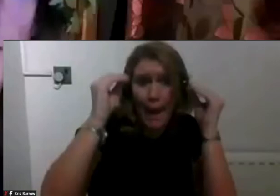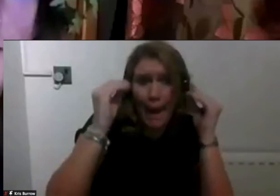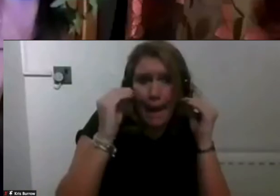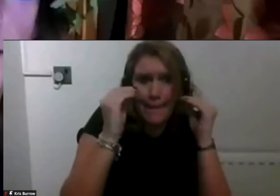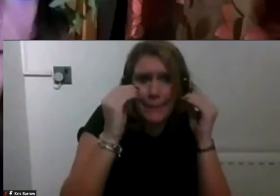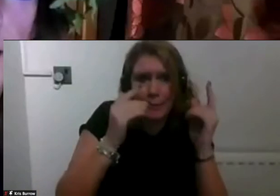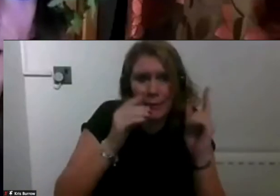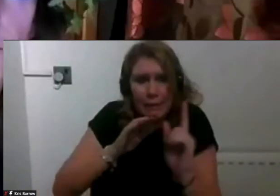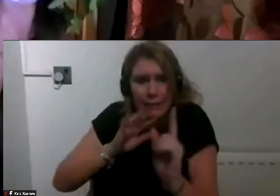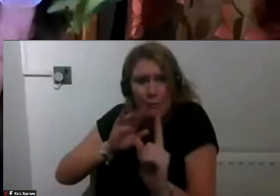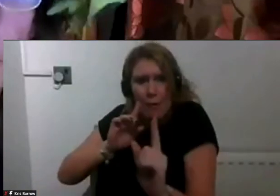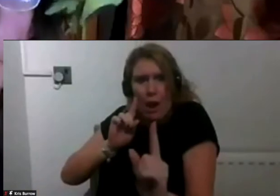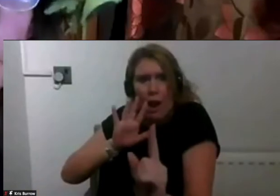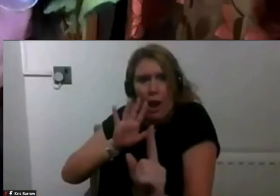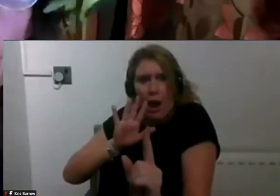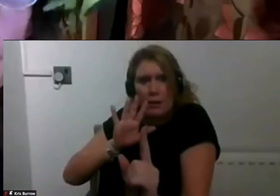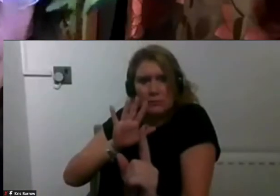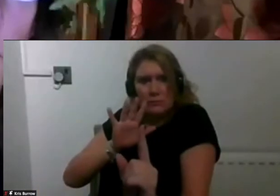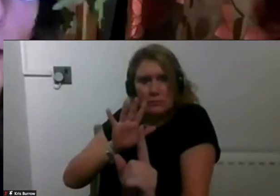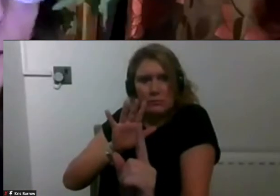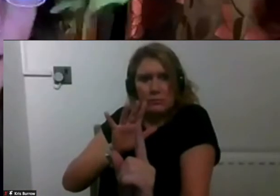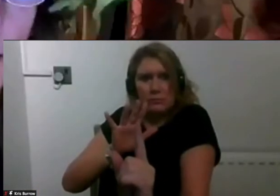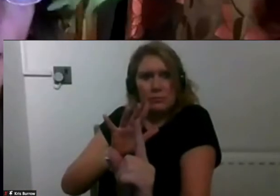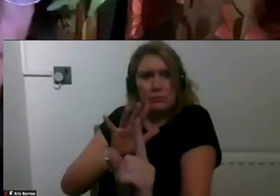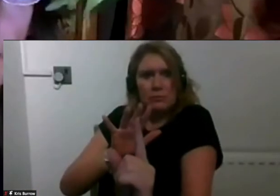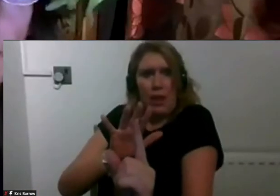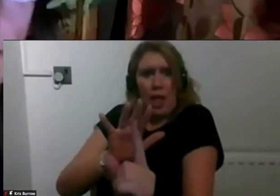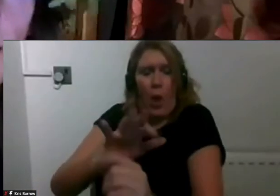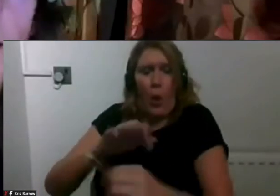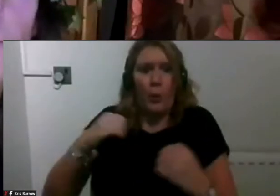We shiver and cringe, with nowhere to hide,